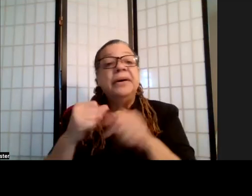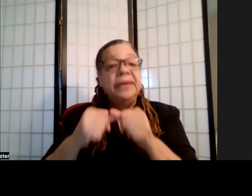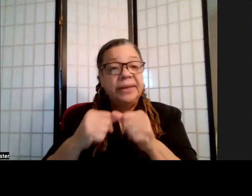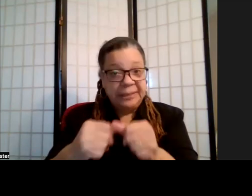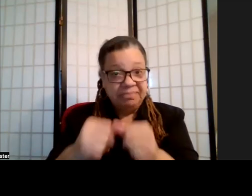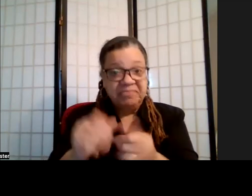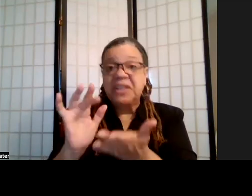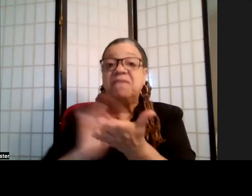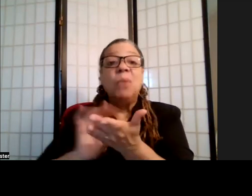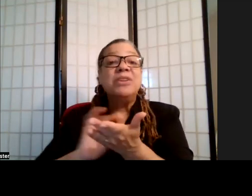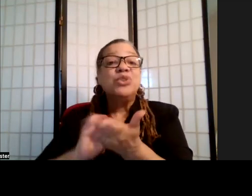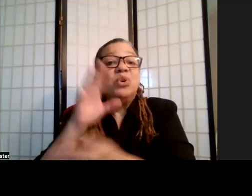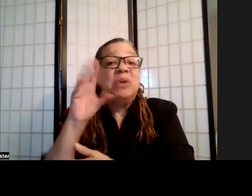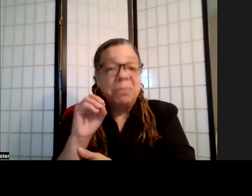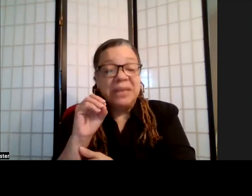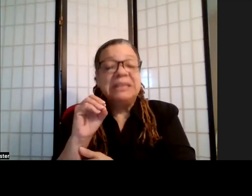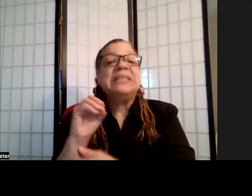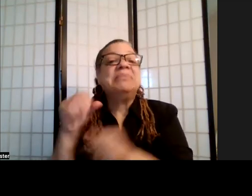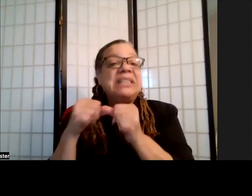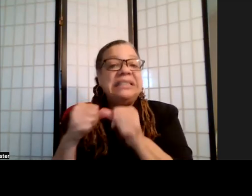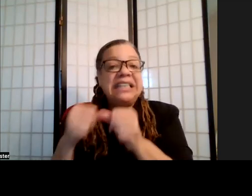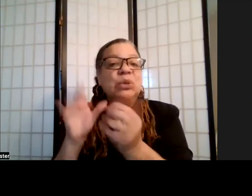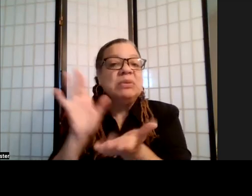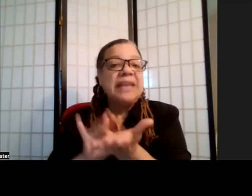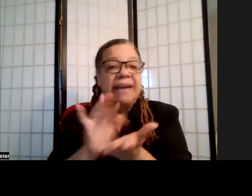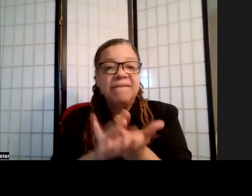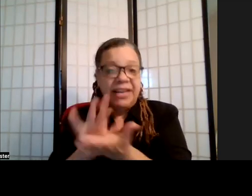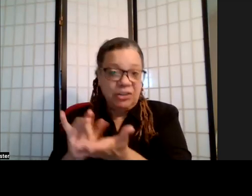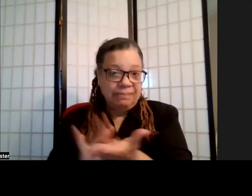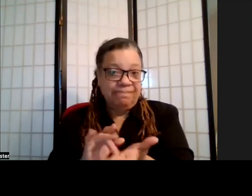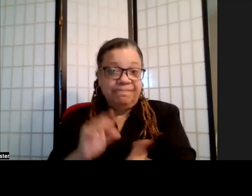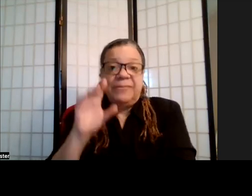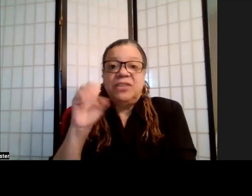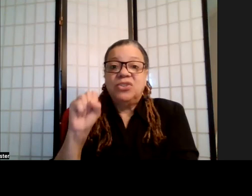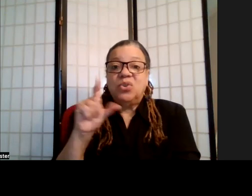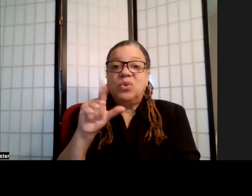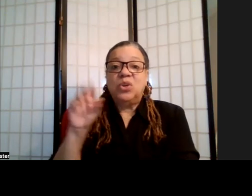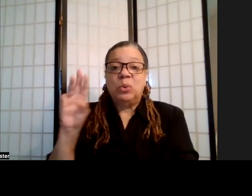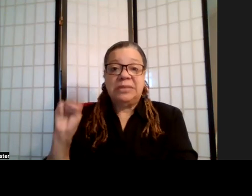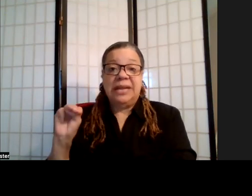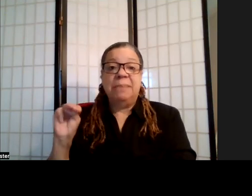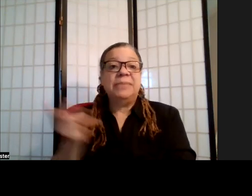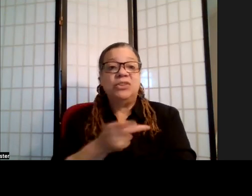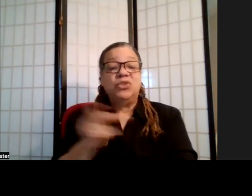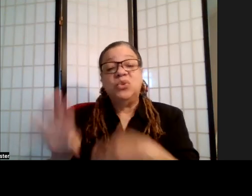pharmaceutical companies continued. Near Islam in Lahore stands the Gulab Devi Chest Hospital-- that